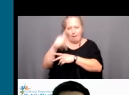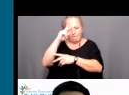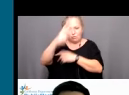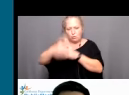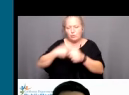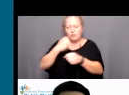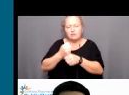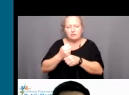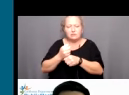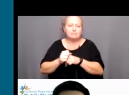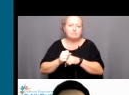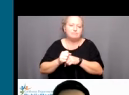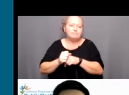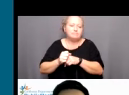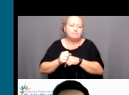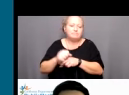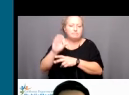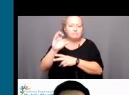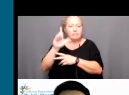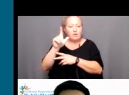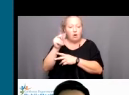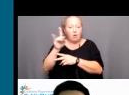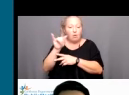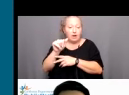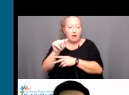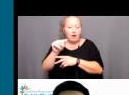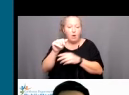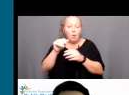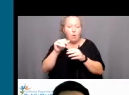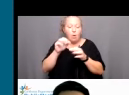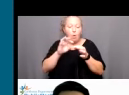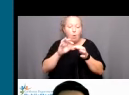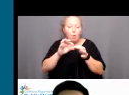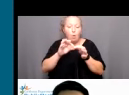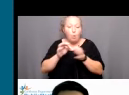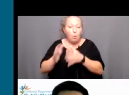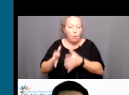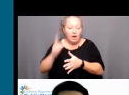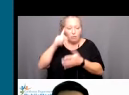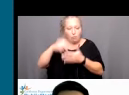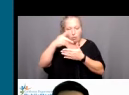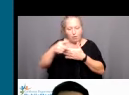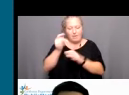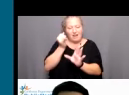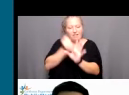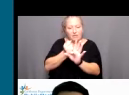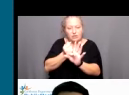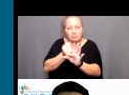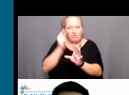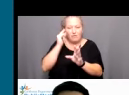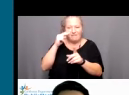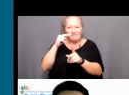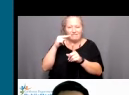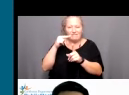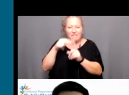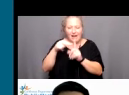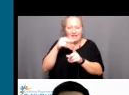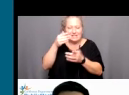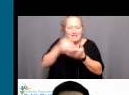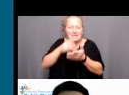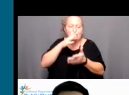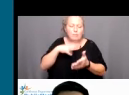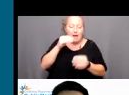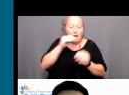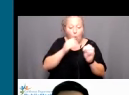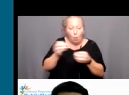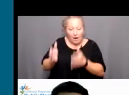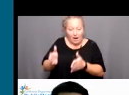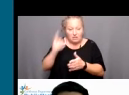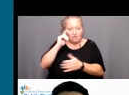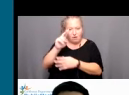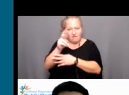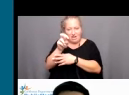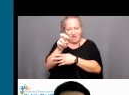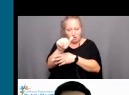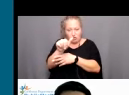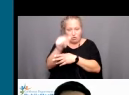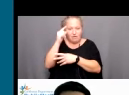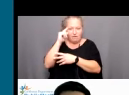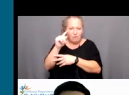Claudia is a coordinator of programs for interventions and violence against women and organizer for the Ventura's chapter of Lideres Campesinas.